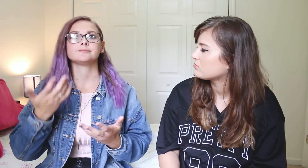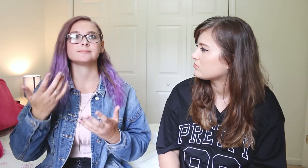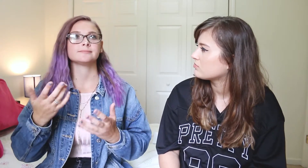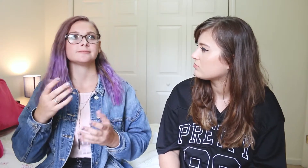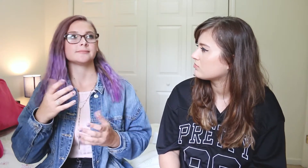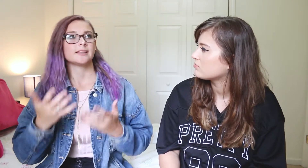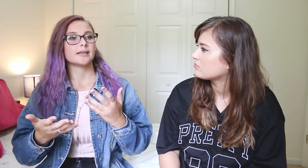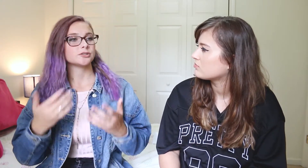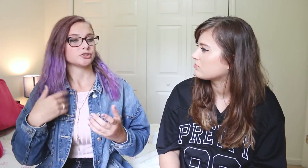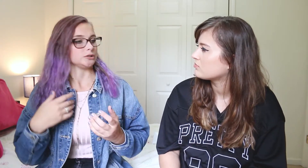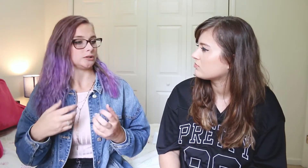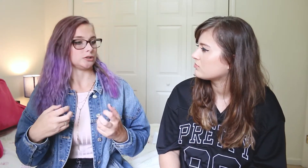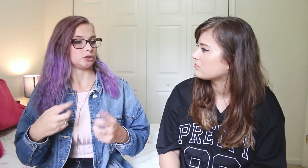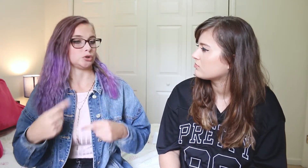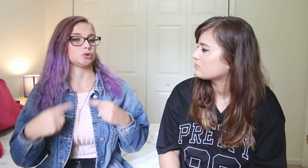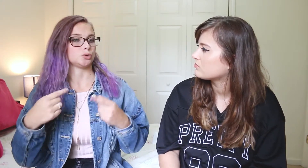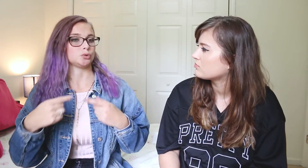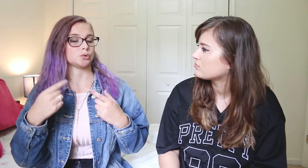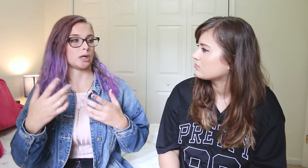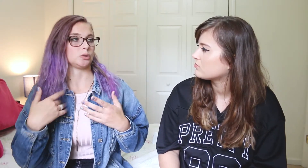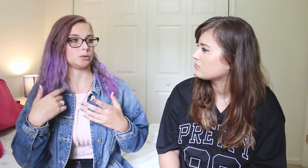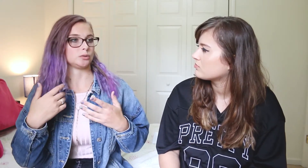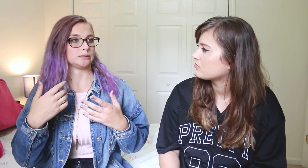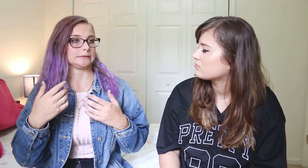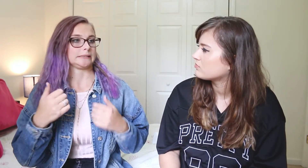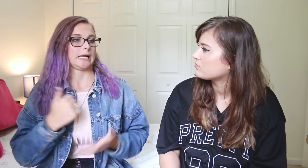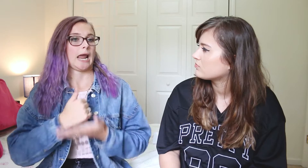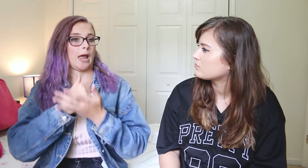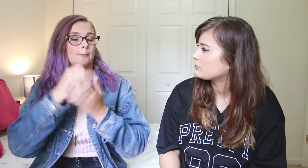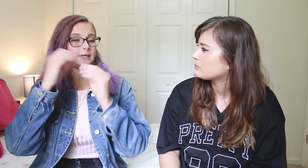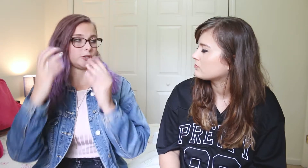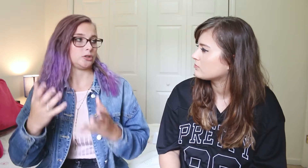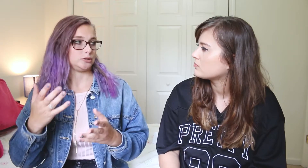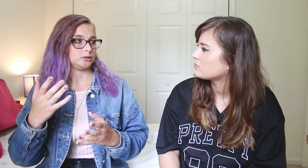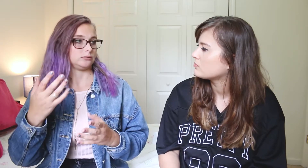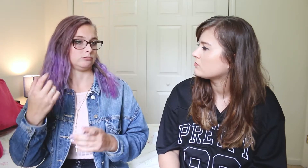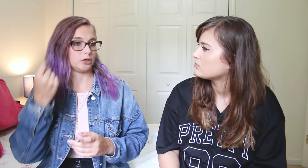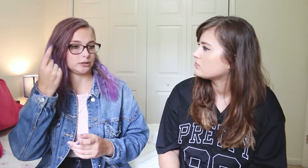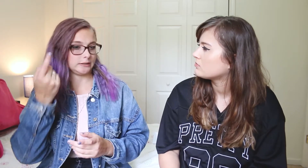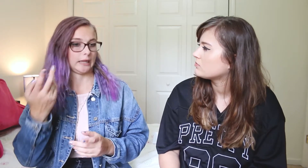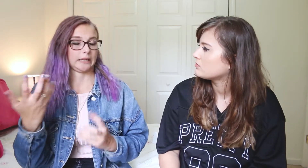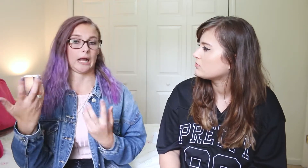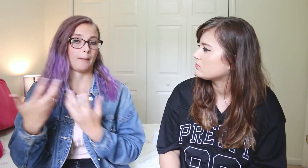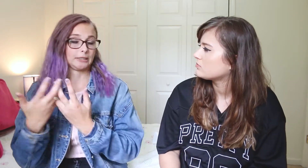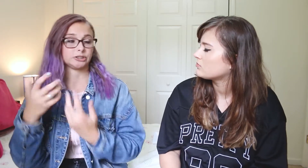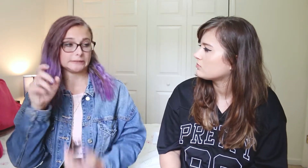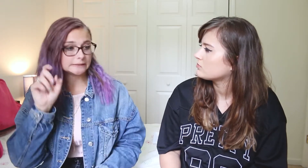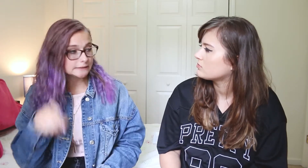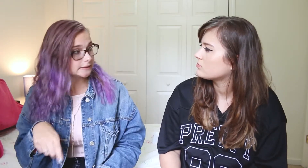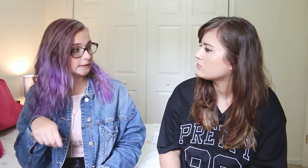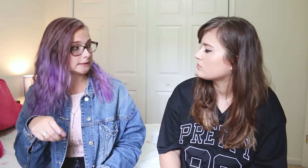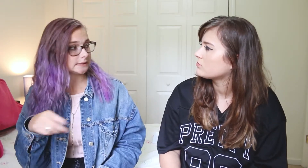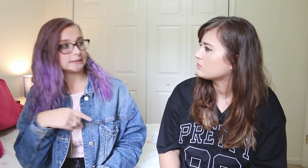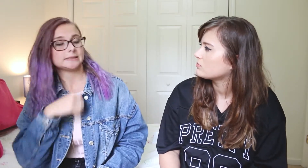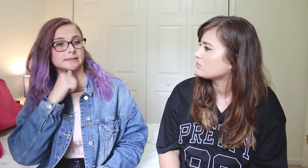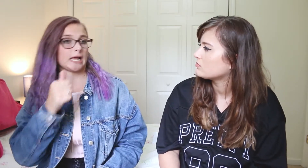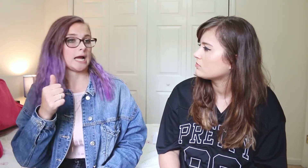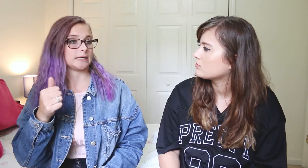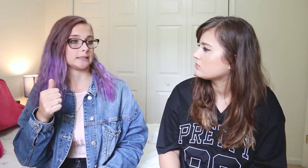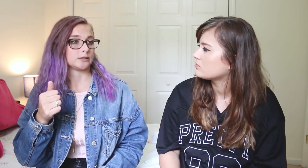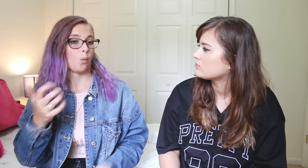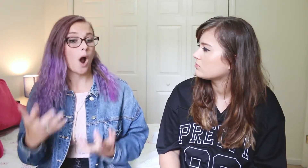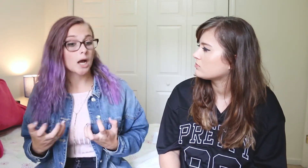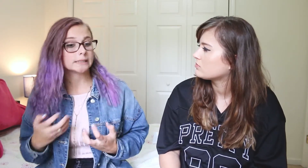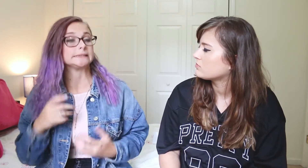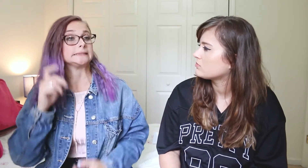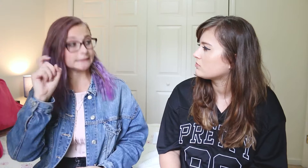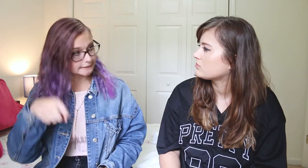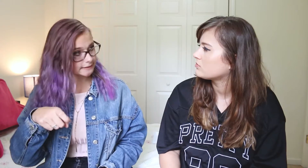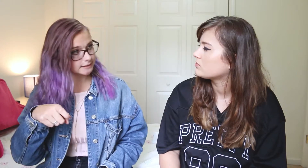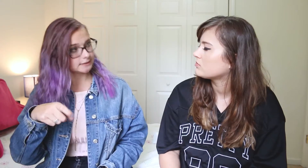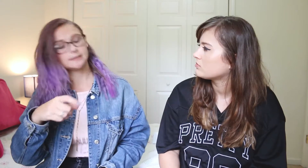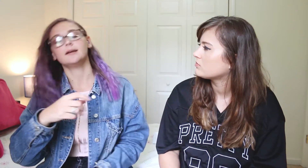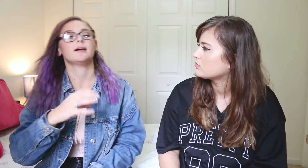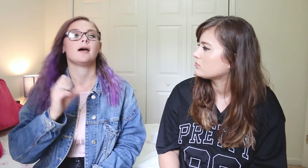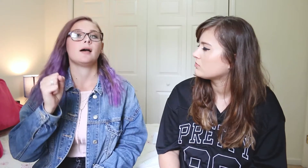It’s a struggle to help teachers understand that accommodations are not a want, they are a need.